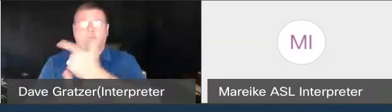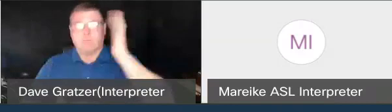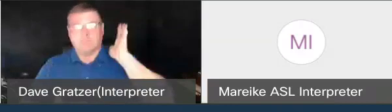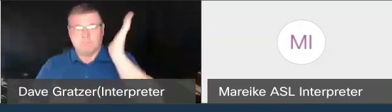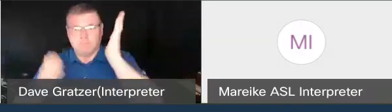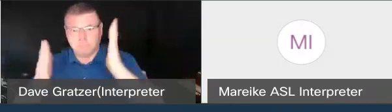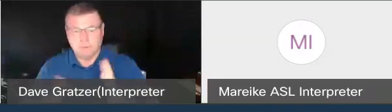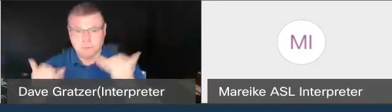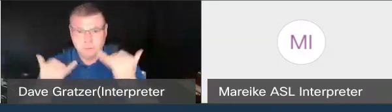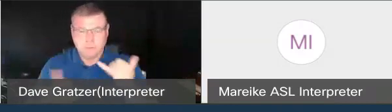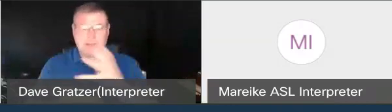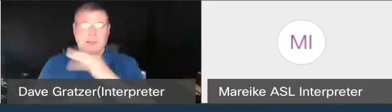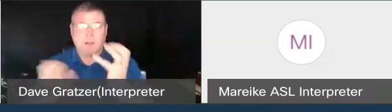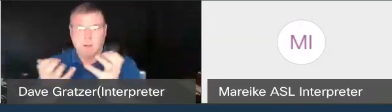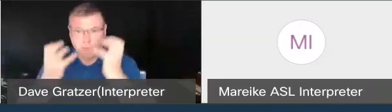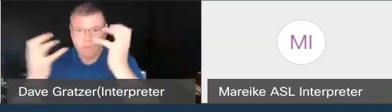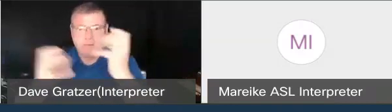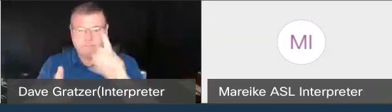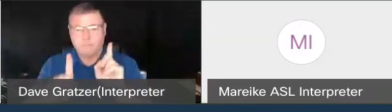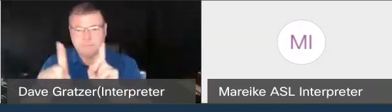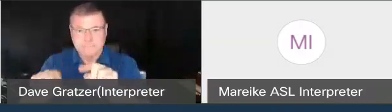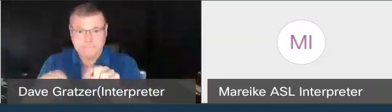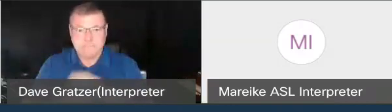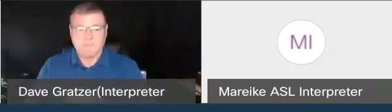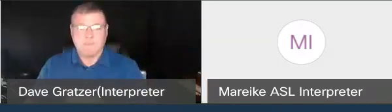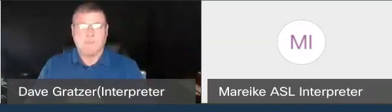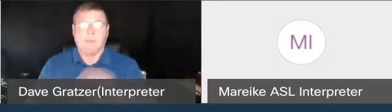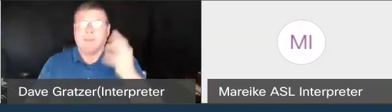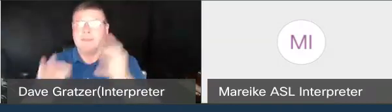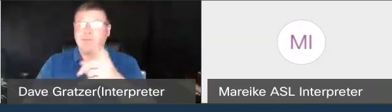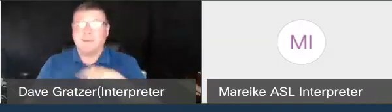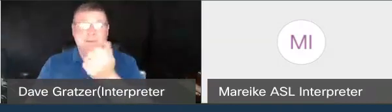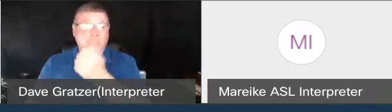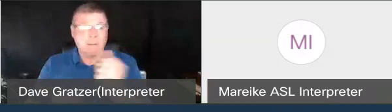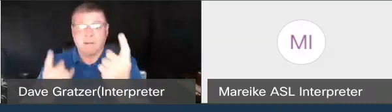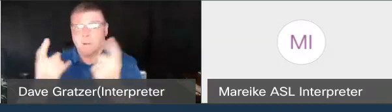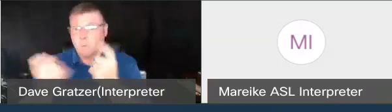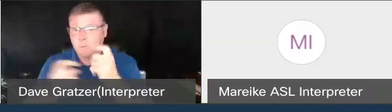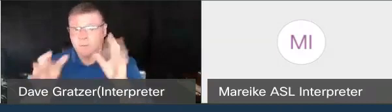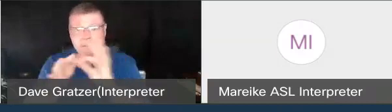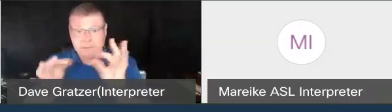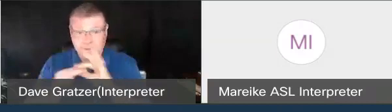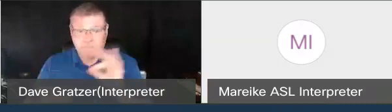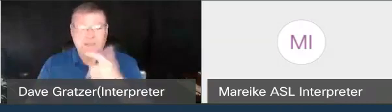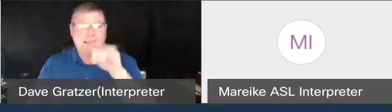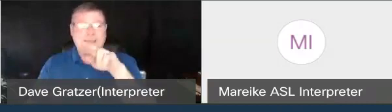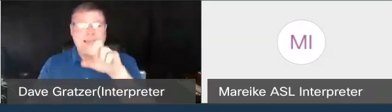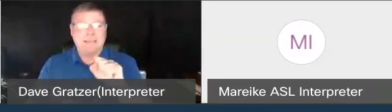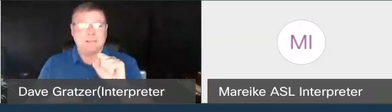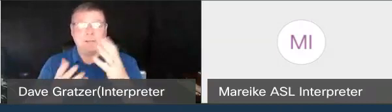as well as everyone in the audience for attending. Uh, if you have any questions or comments, the GAINS Center's direct contact information